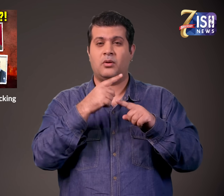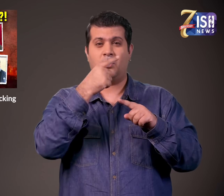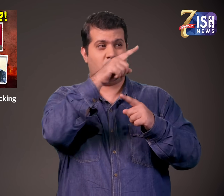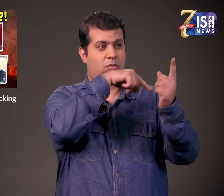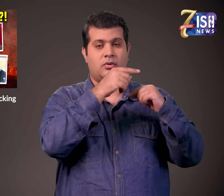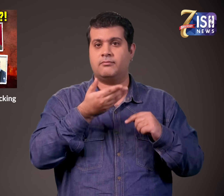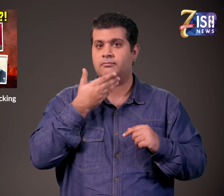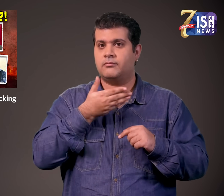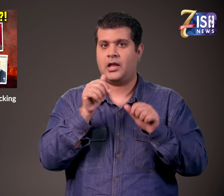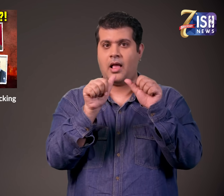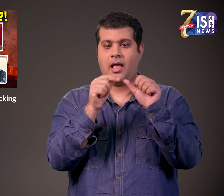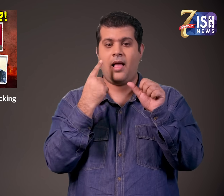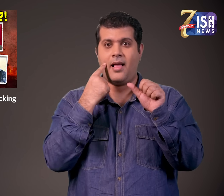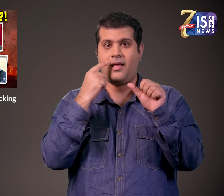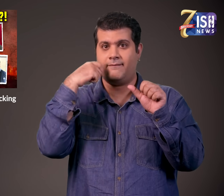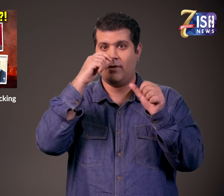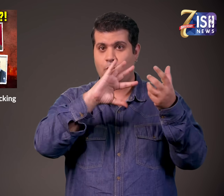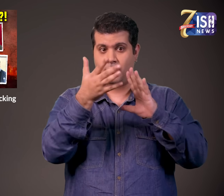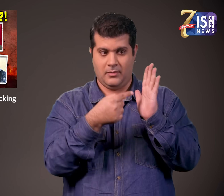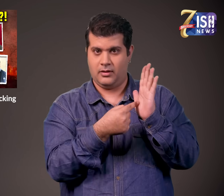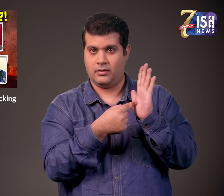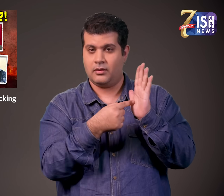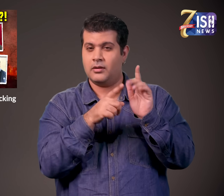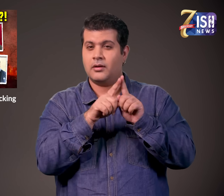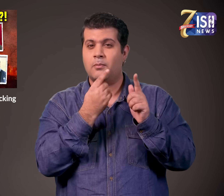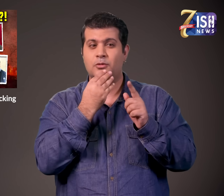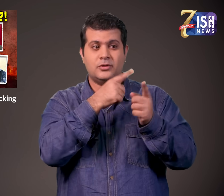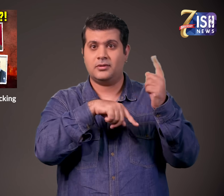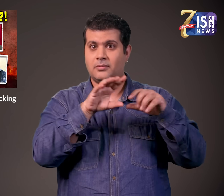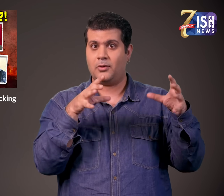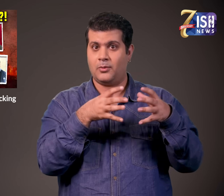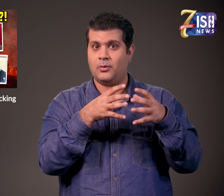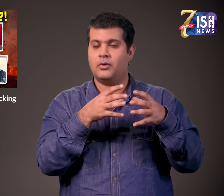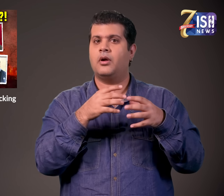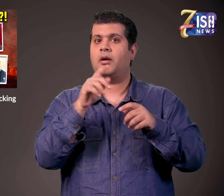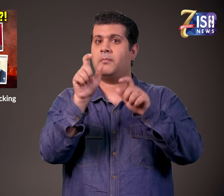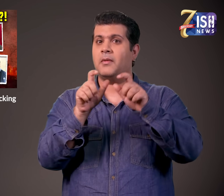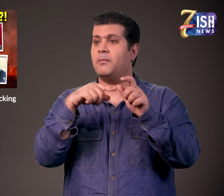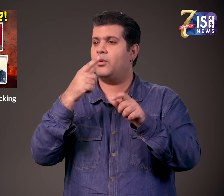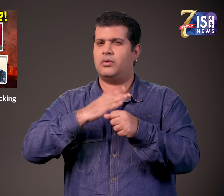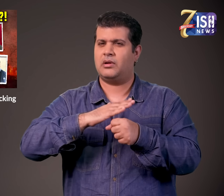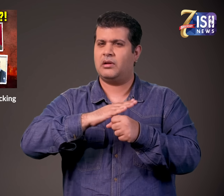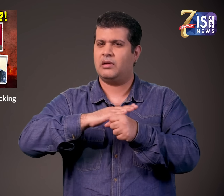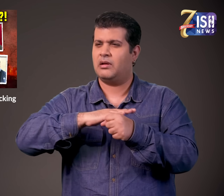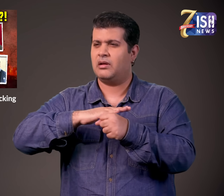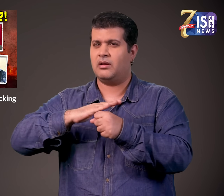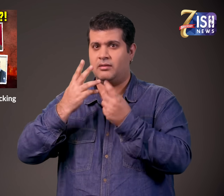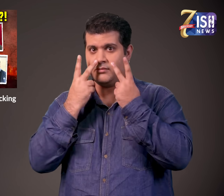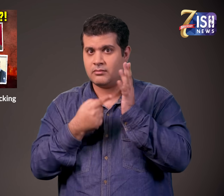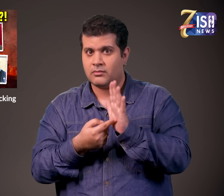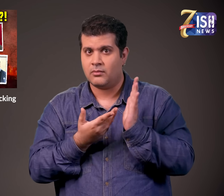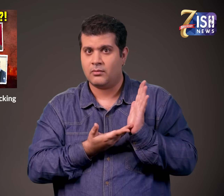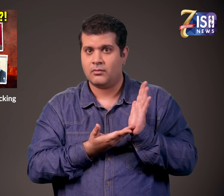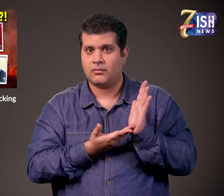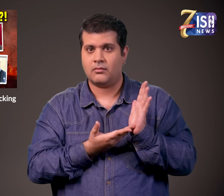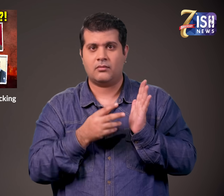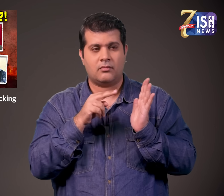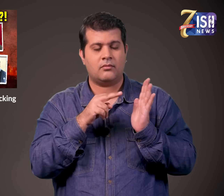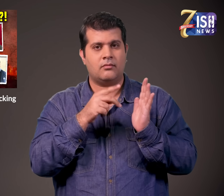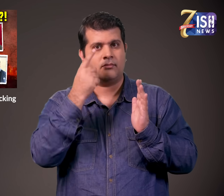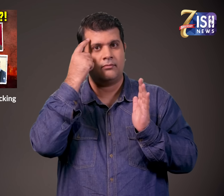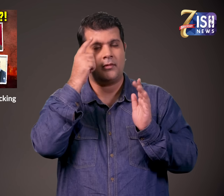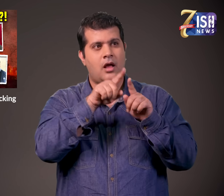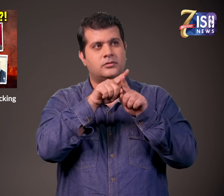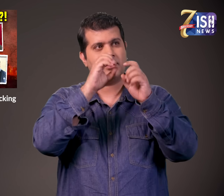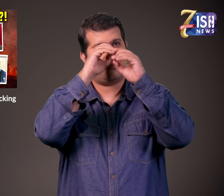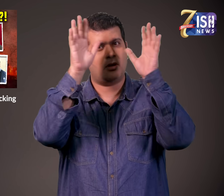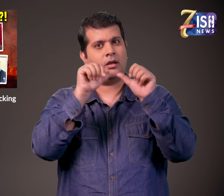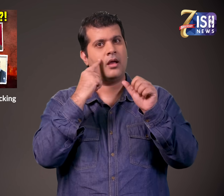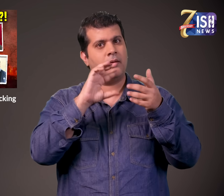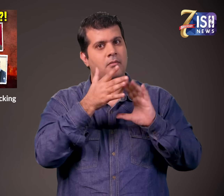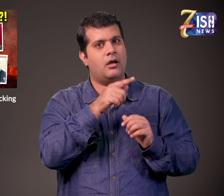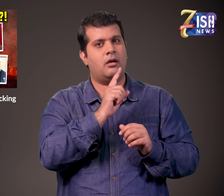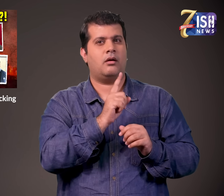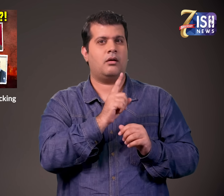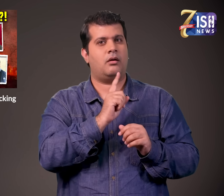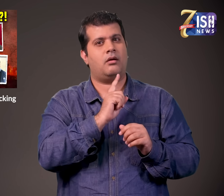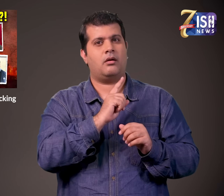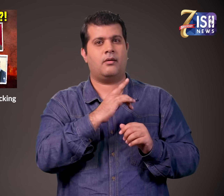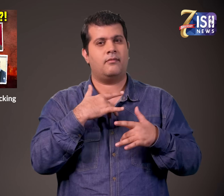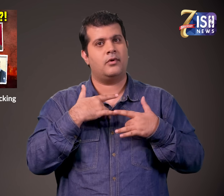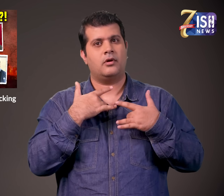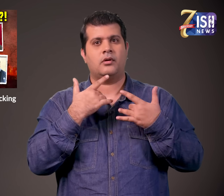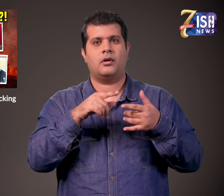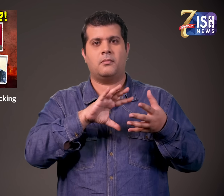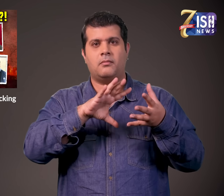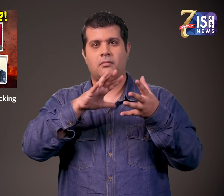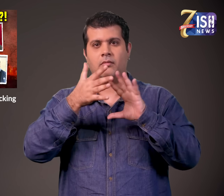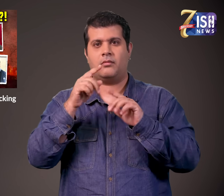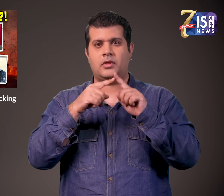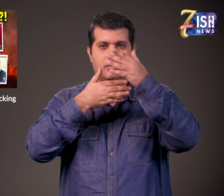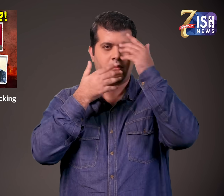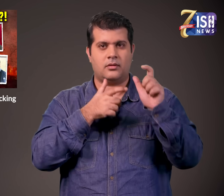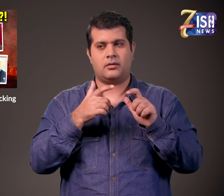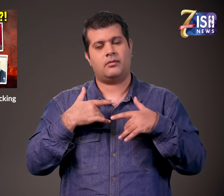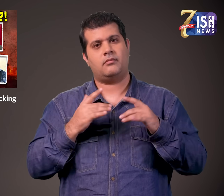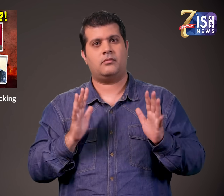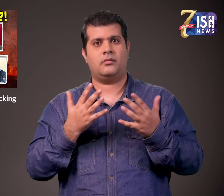They were also shown AI-generated videos depicting Muslim genocide to sow seeds of hate and recruit them for the terror attacks,